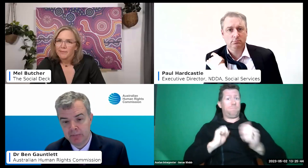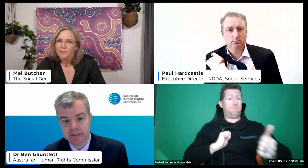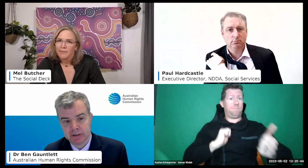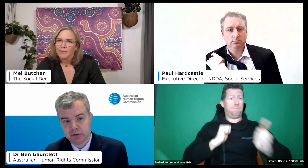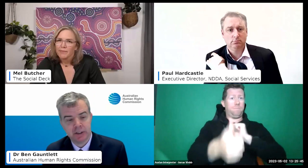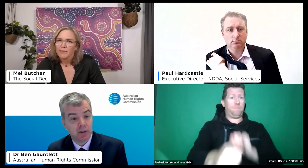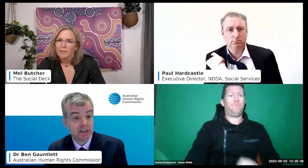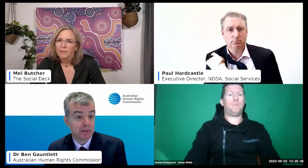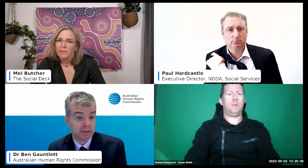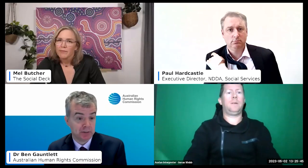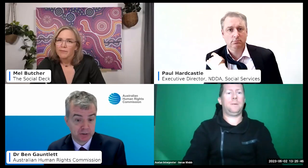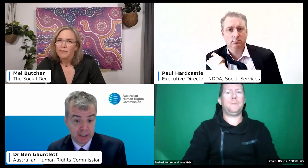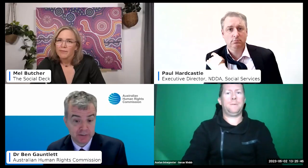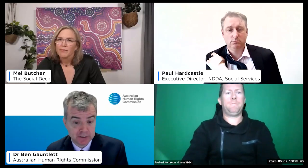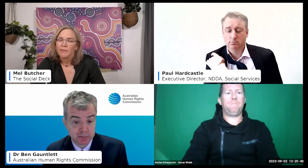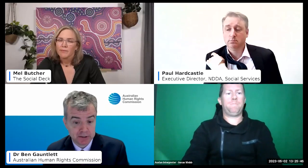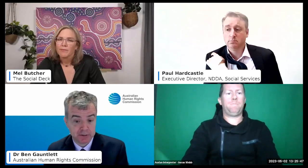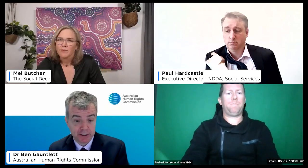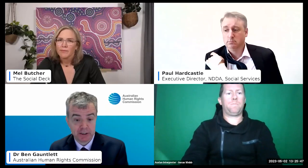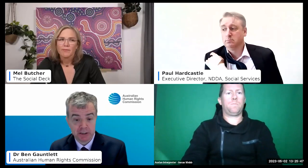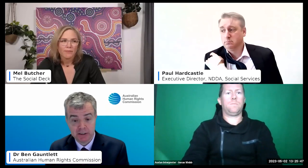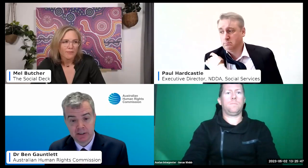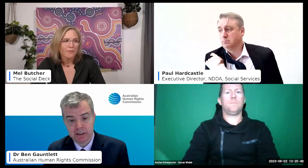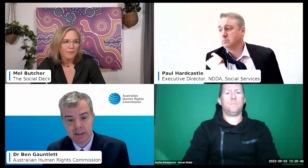That's a critical aspect of Australia's disability strategy